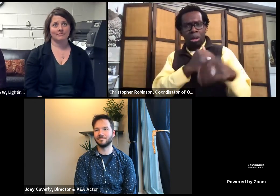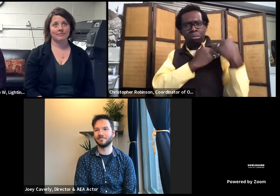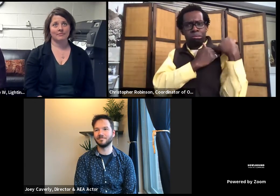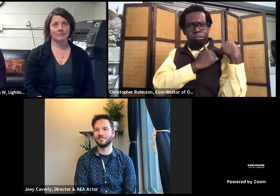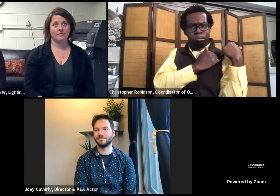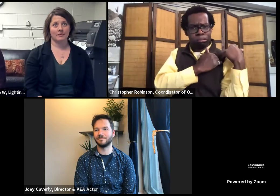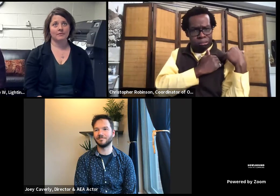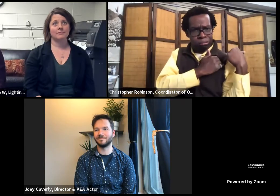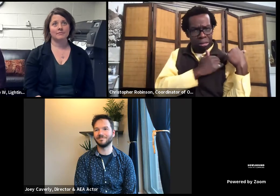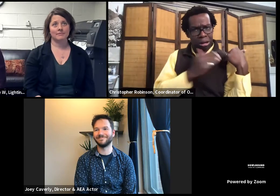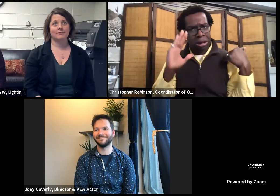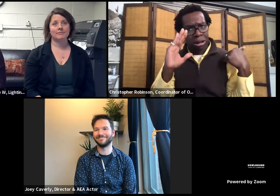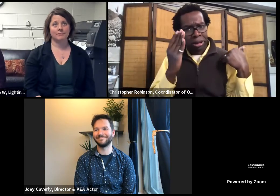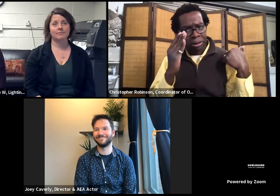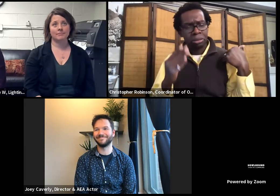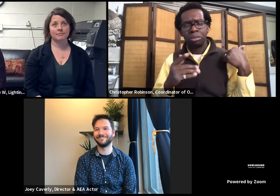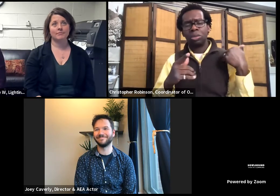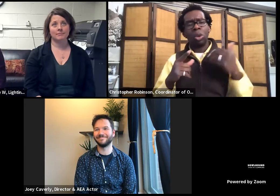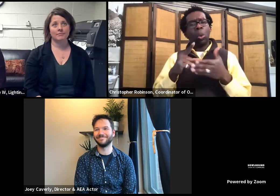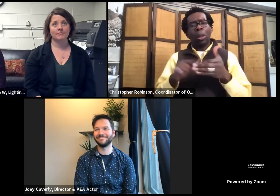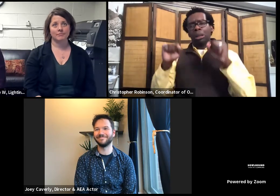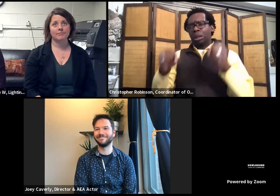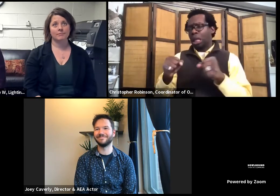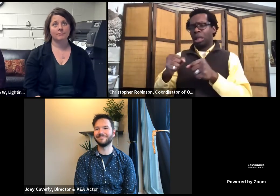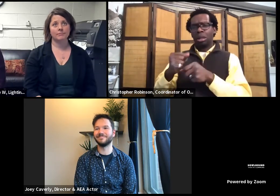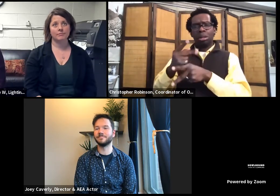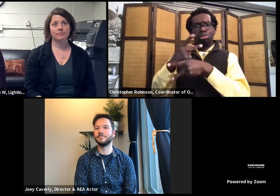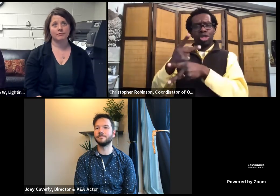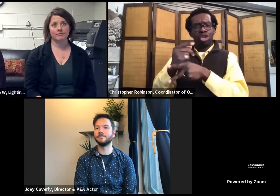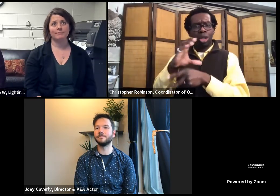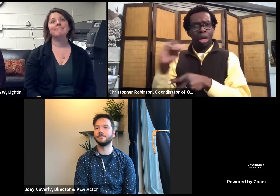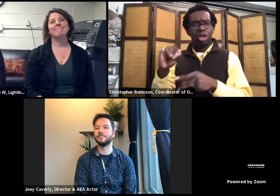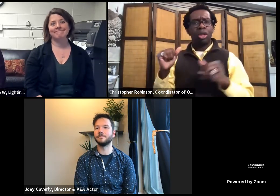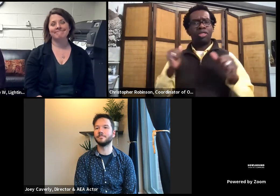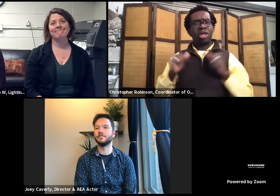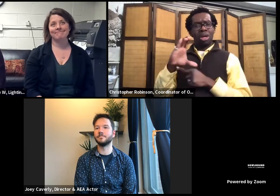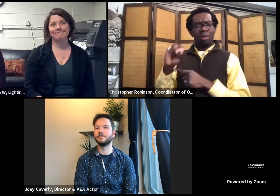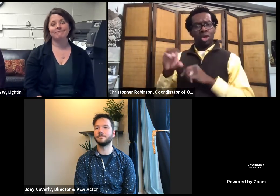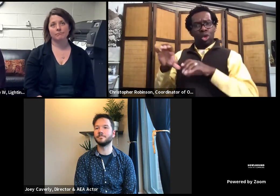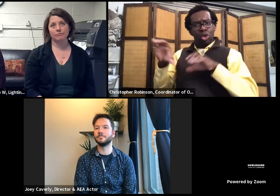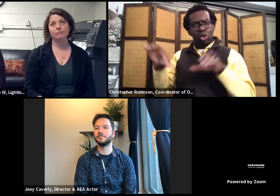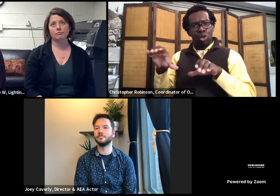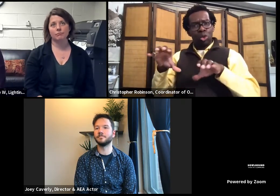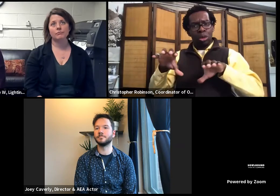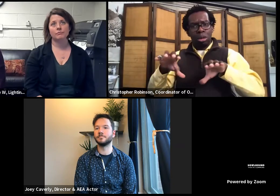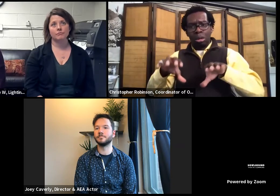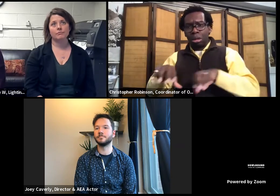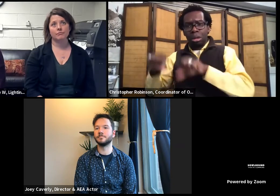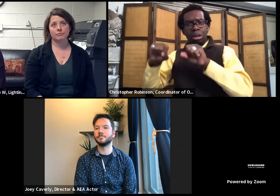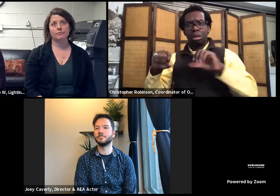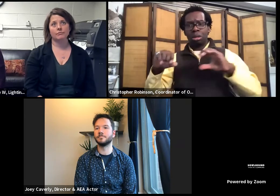It's a lot of work, I think, responsibility falls on the deaf folks who are working in this field.